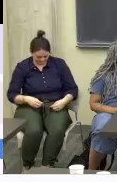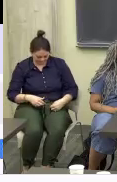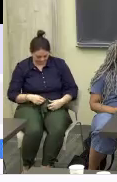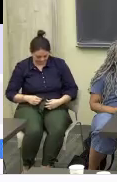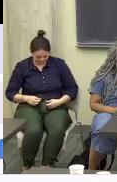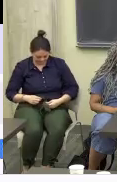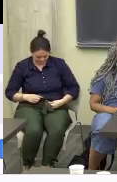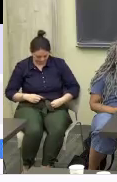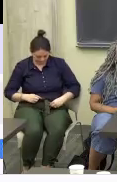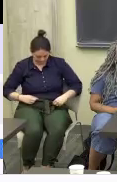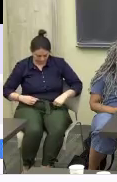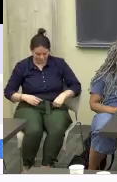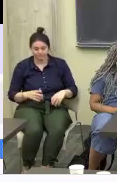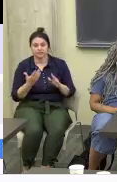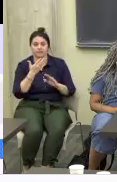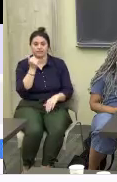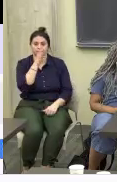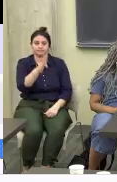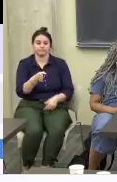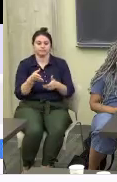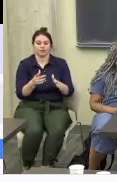way I would kind of say it. This is the only thing that